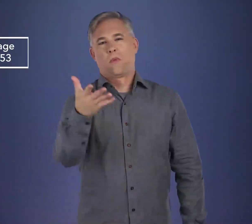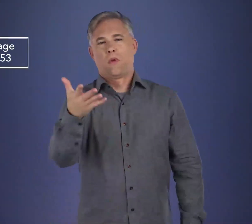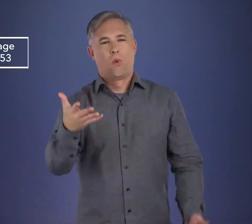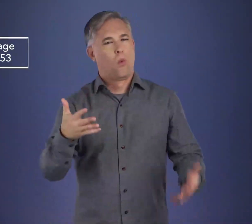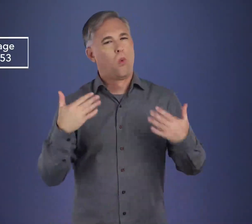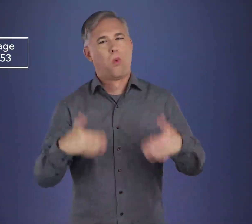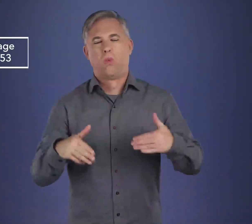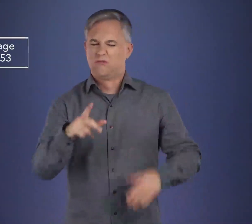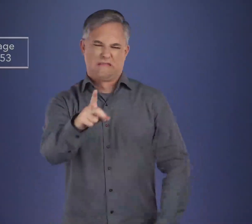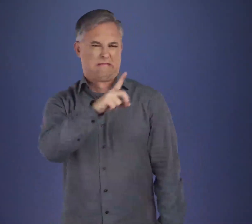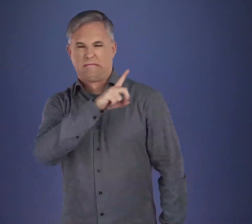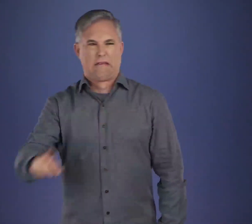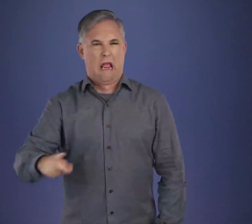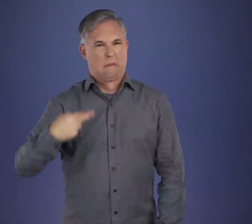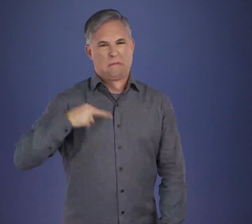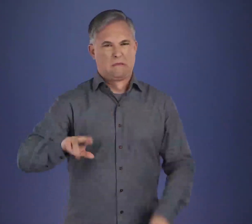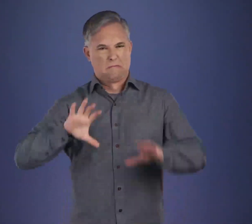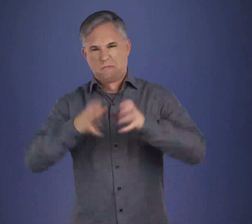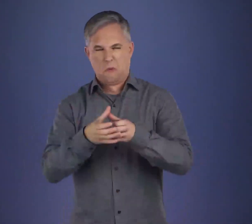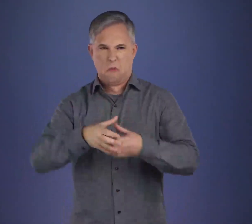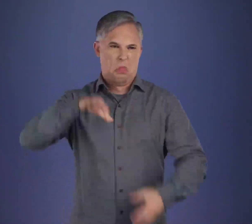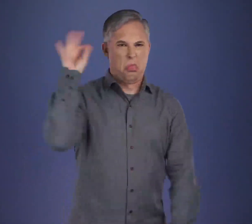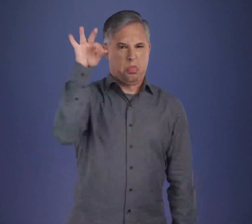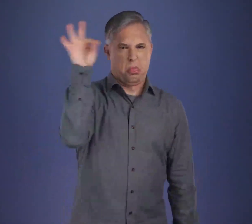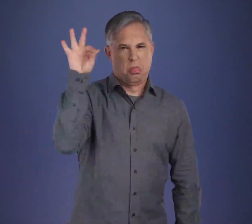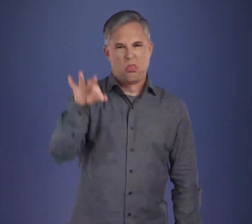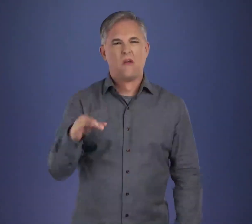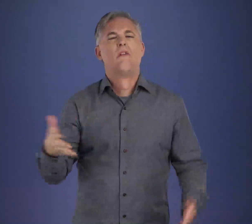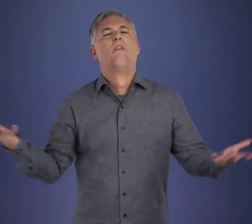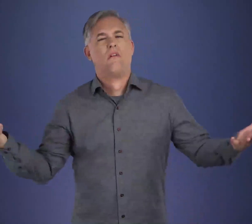‘Oh!’ he said. ‘Now I get it!